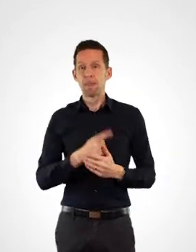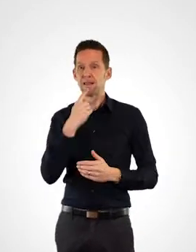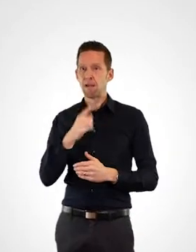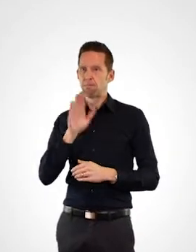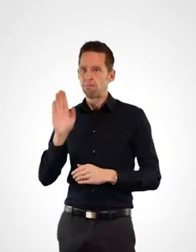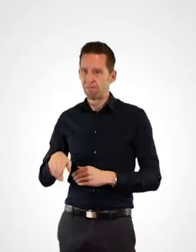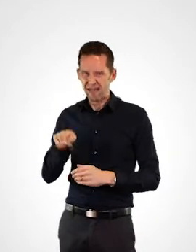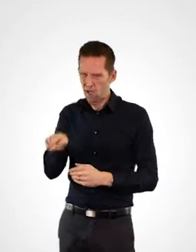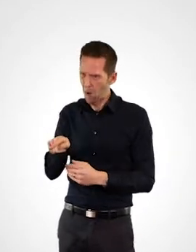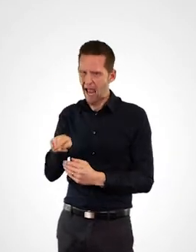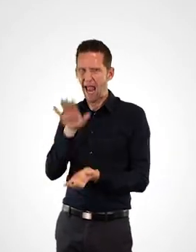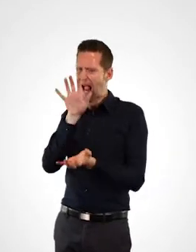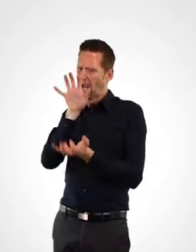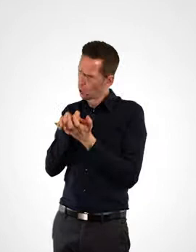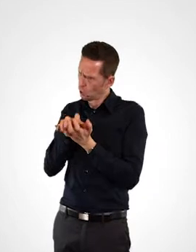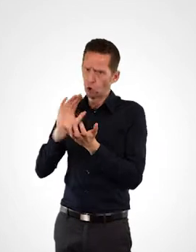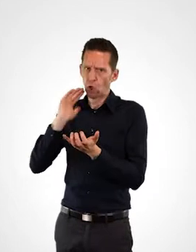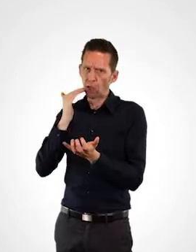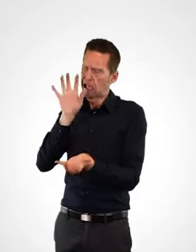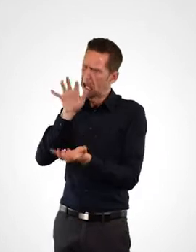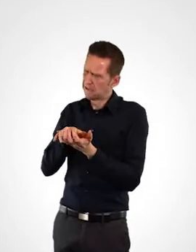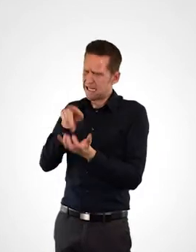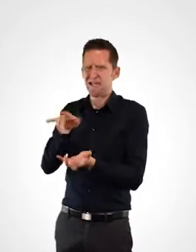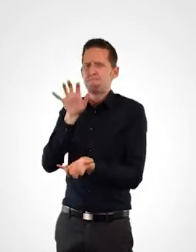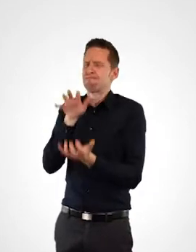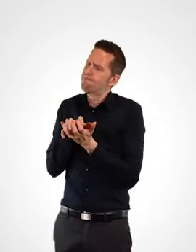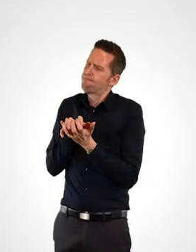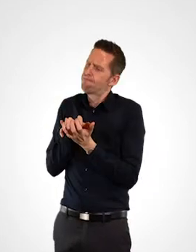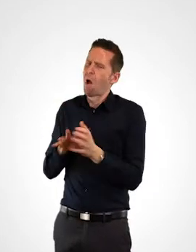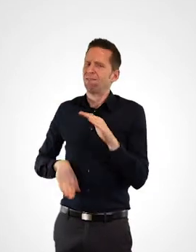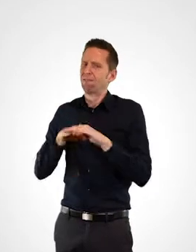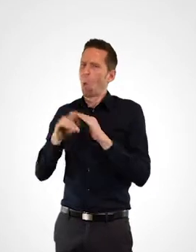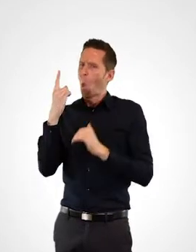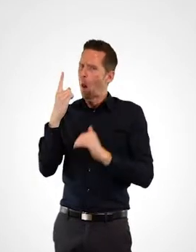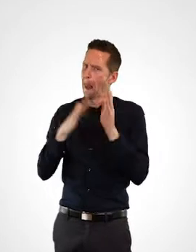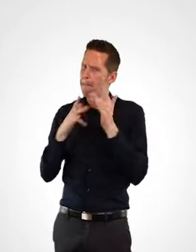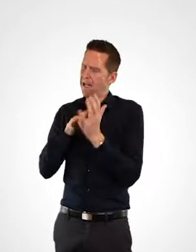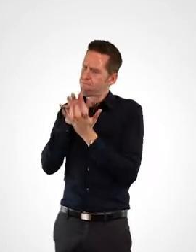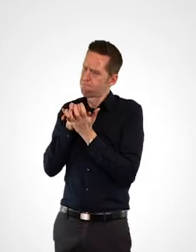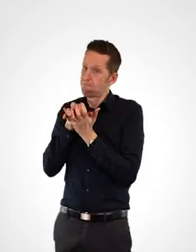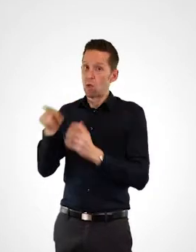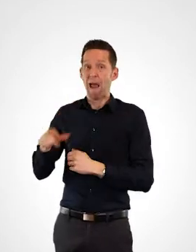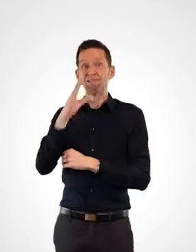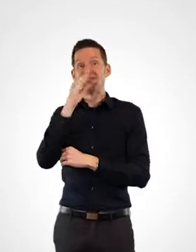"Now, close your jaws tight", he said, "and keep them closed for a full minute",